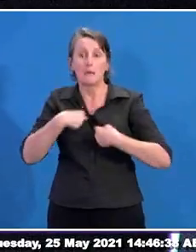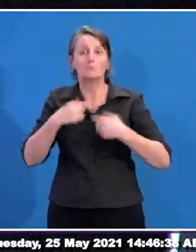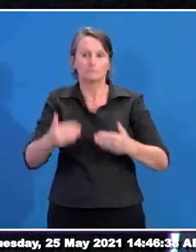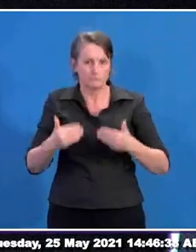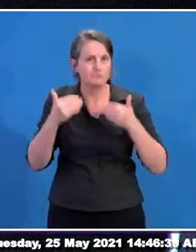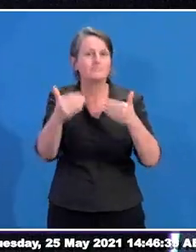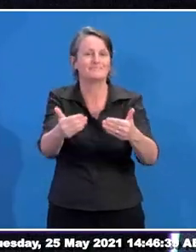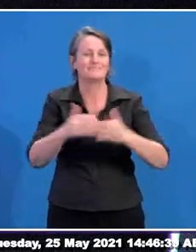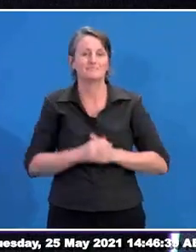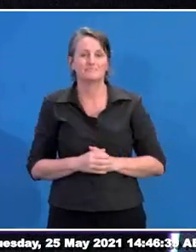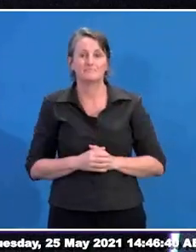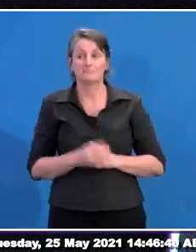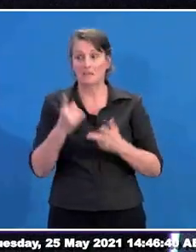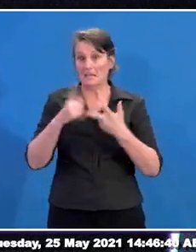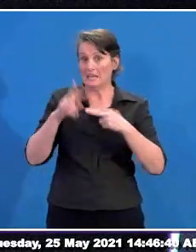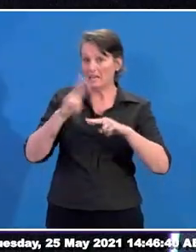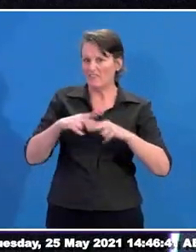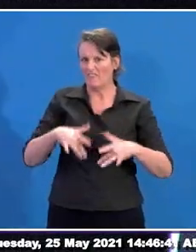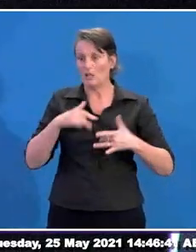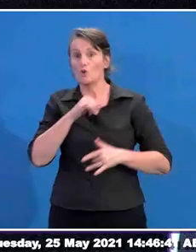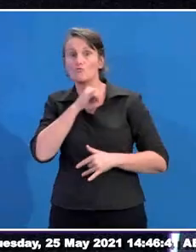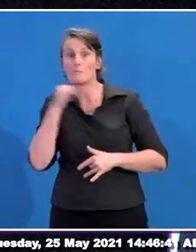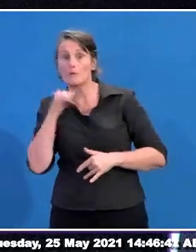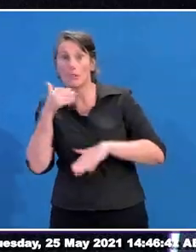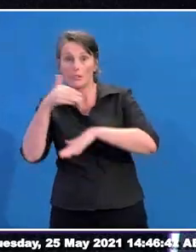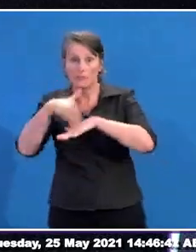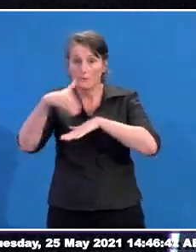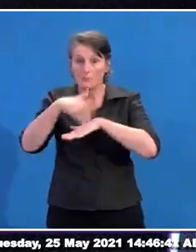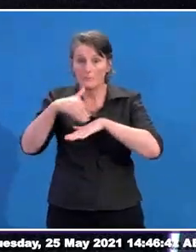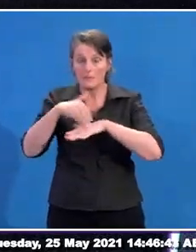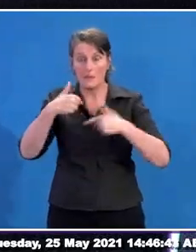If there is a criminal element, I'm not investigating it as a